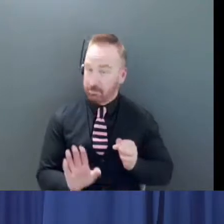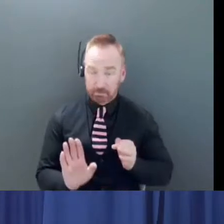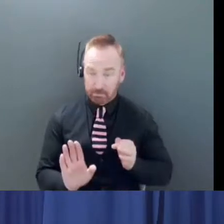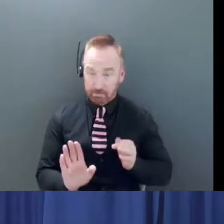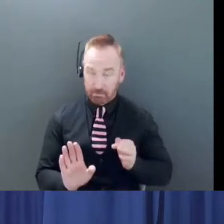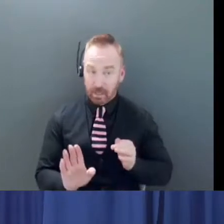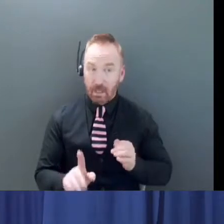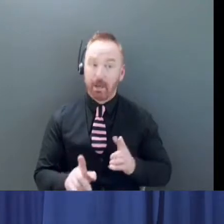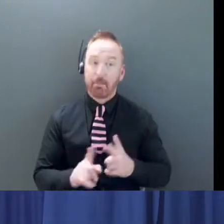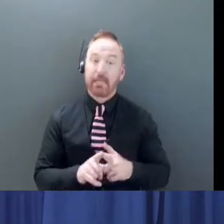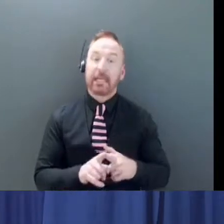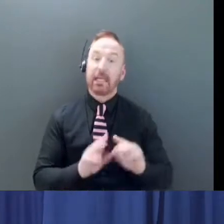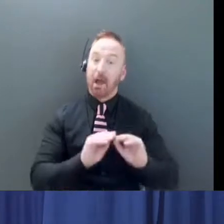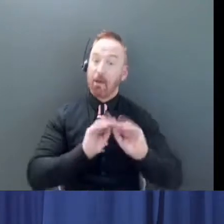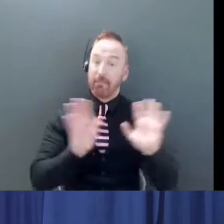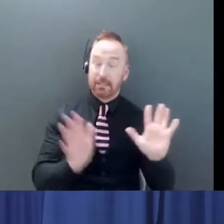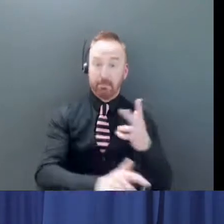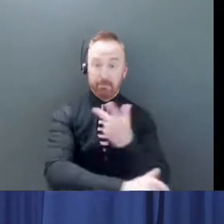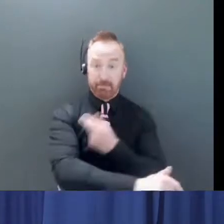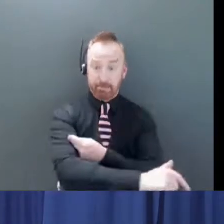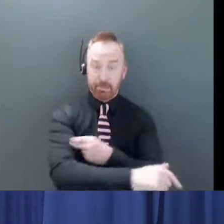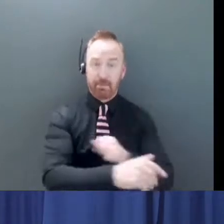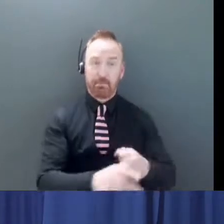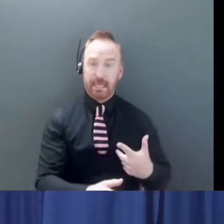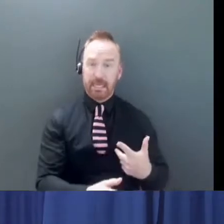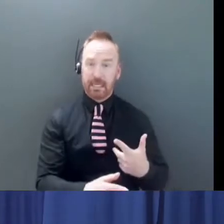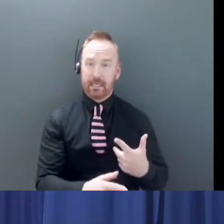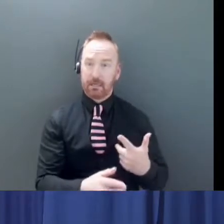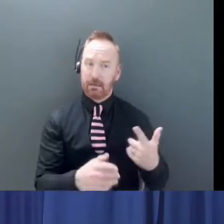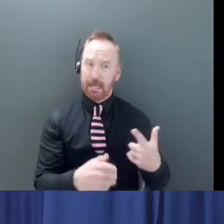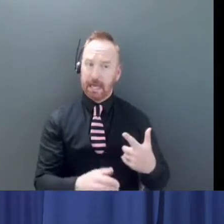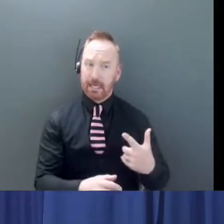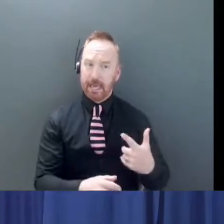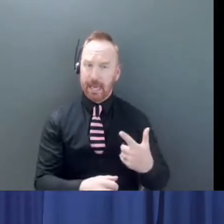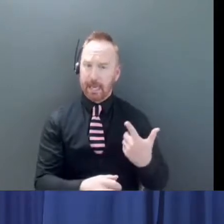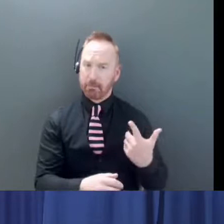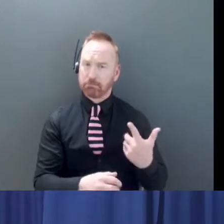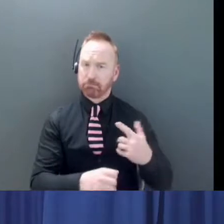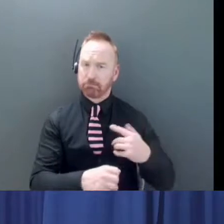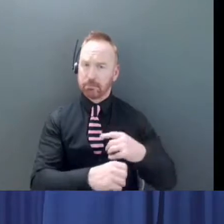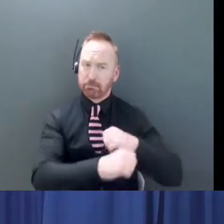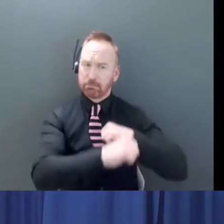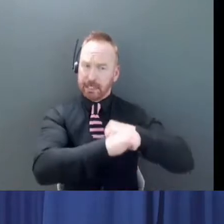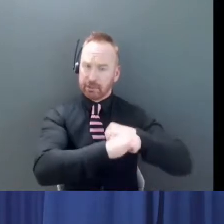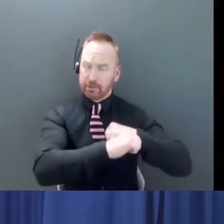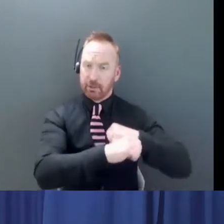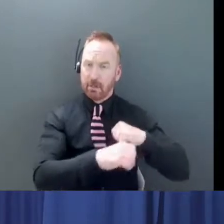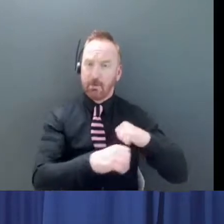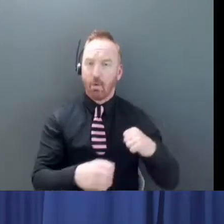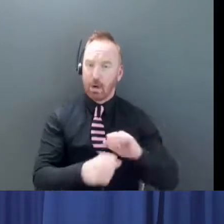vaccination provides a strong barrier against COVID-19 as. As an employer, the health and